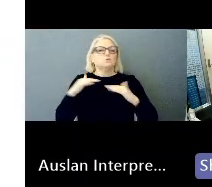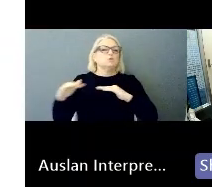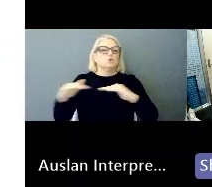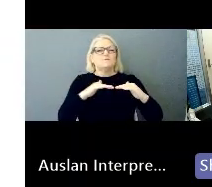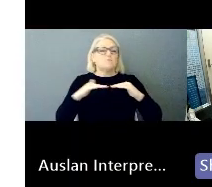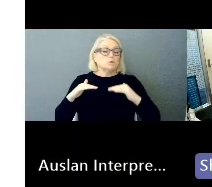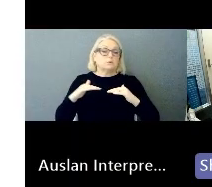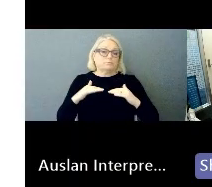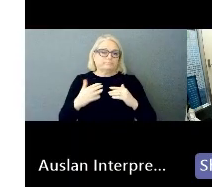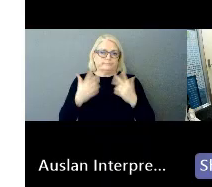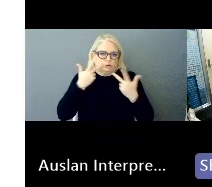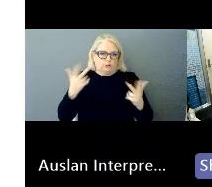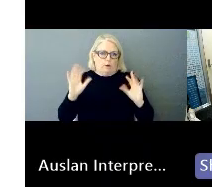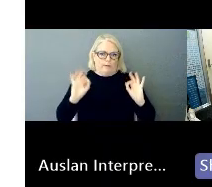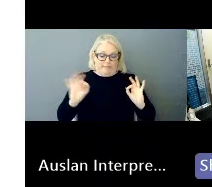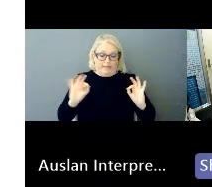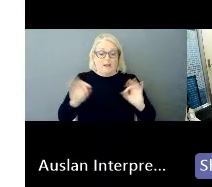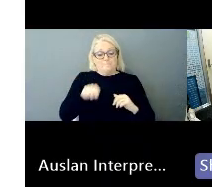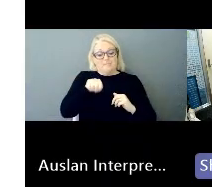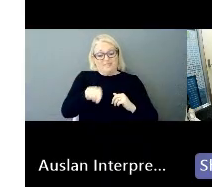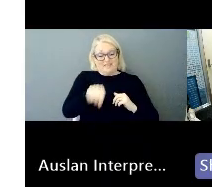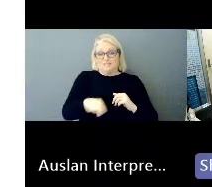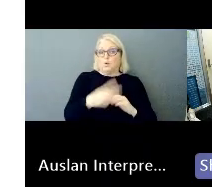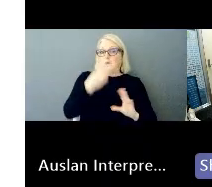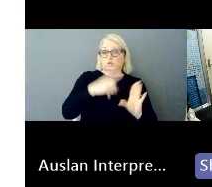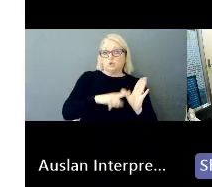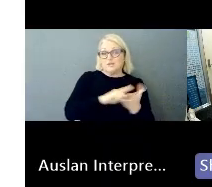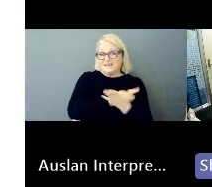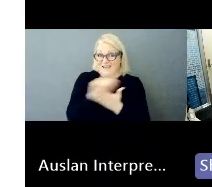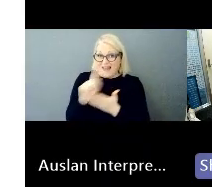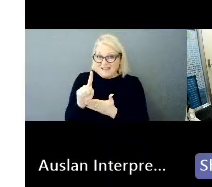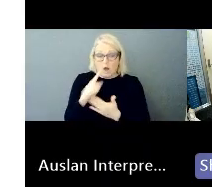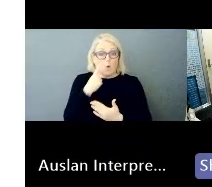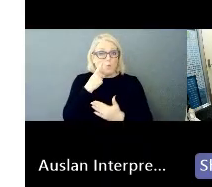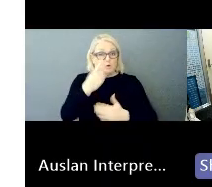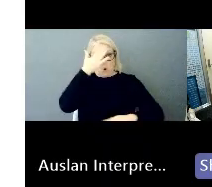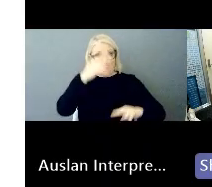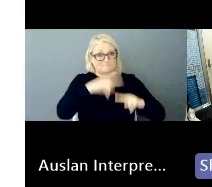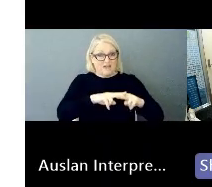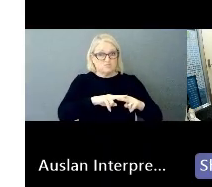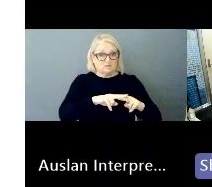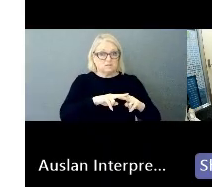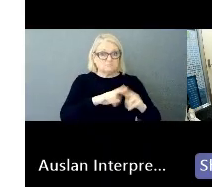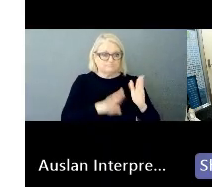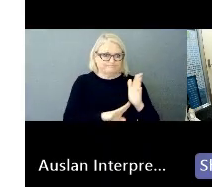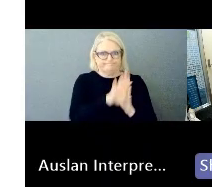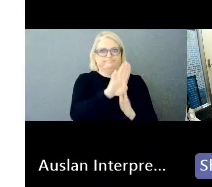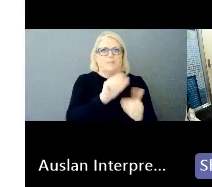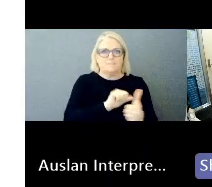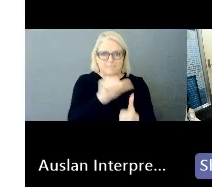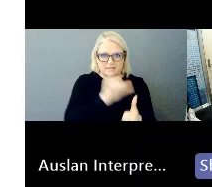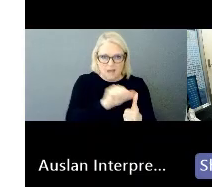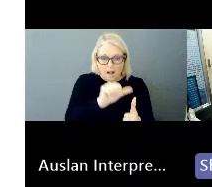not only at two years did we show immediate benefits to the parenting and family, but also three to five years later, we were still showing outcomes.